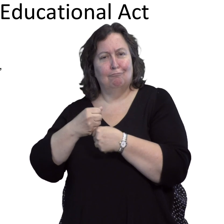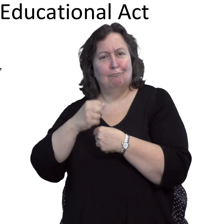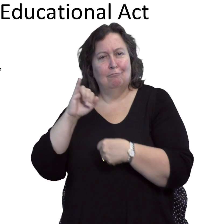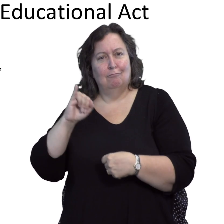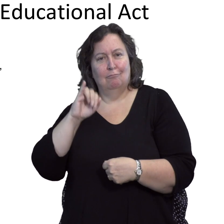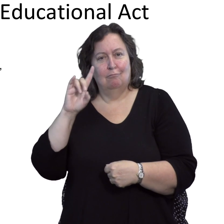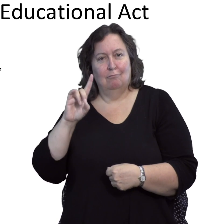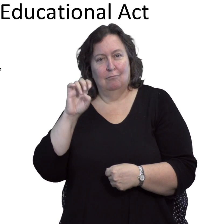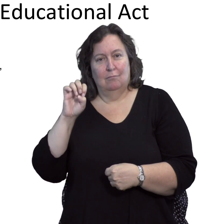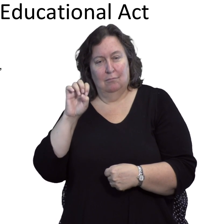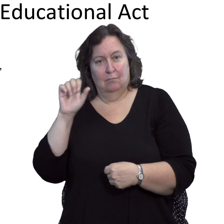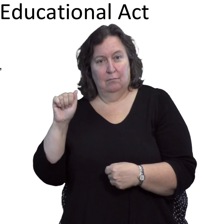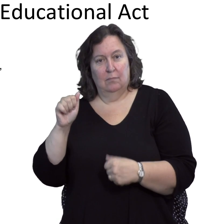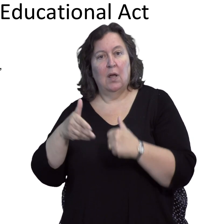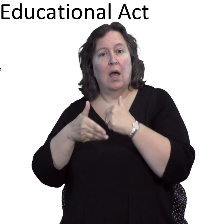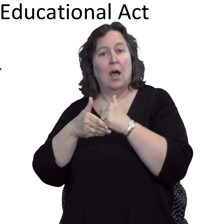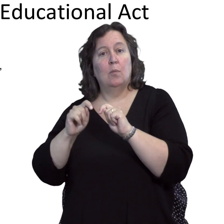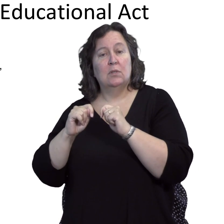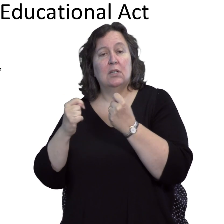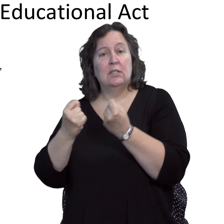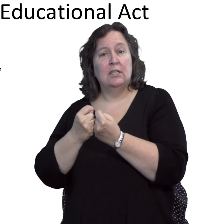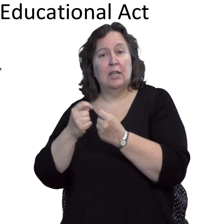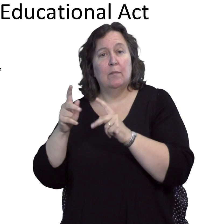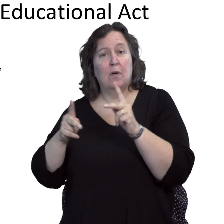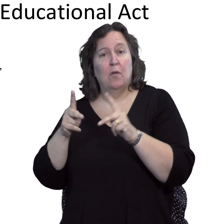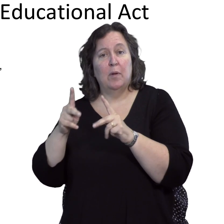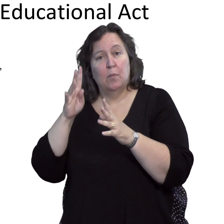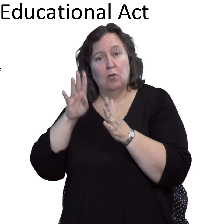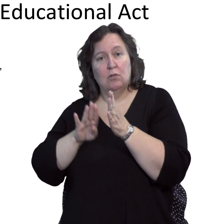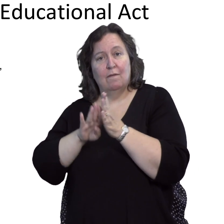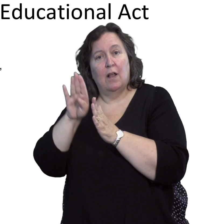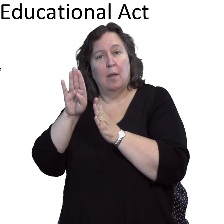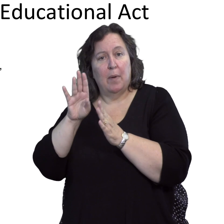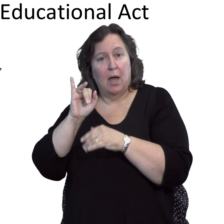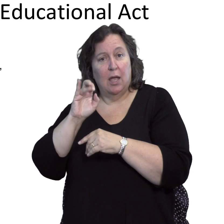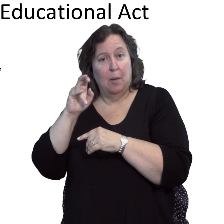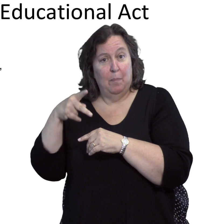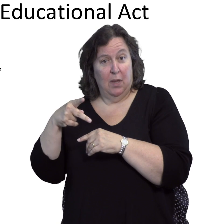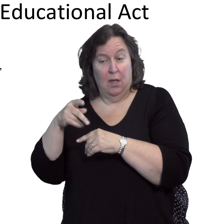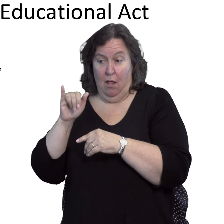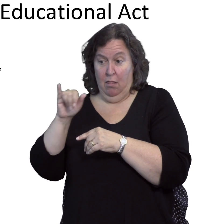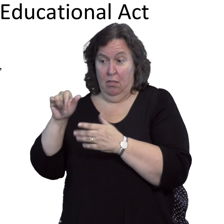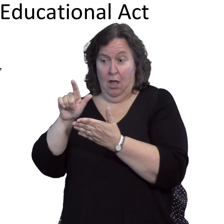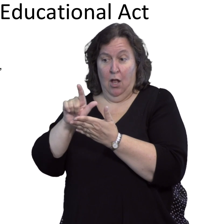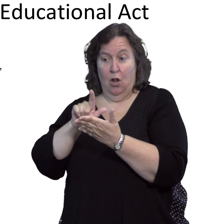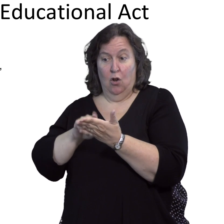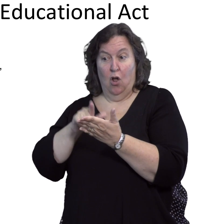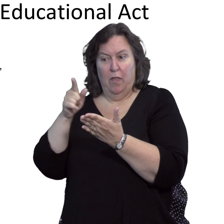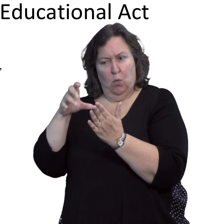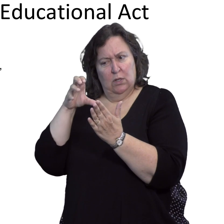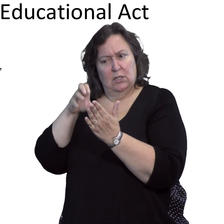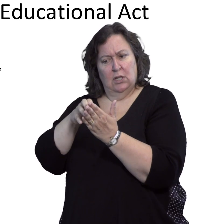helps teams of people to develop an IEP. In that law, there is a section that people need to think about